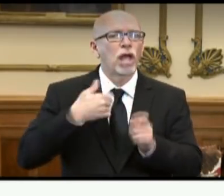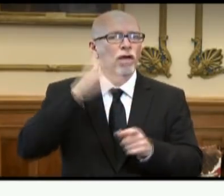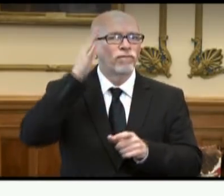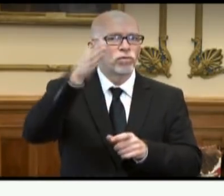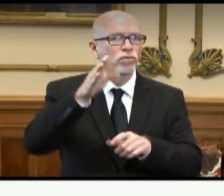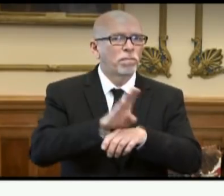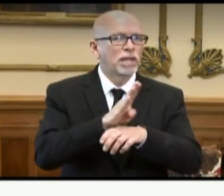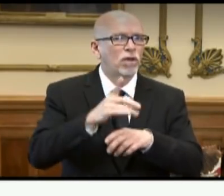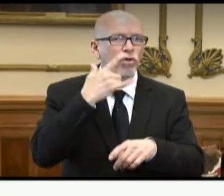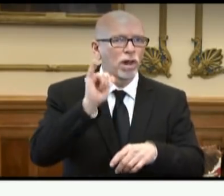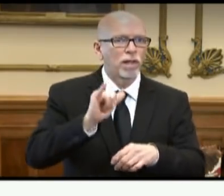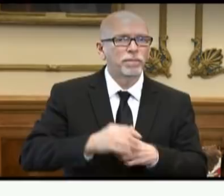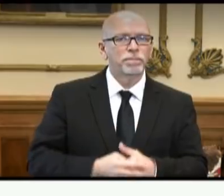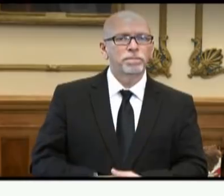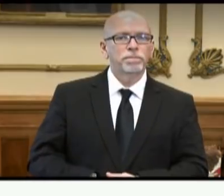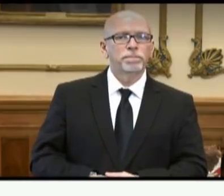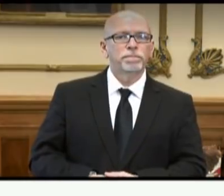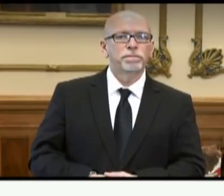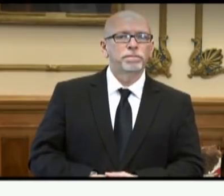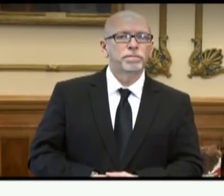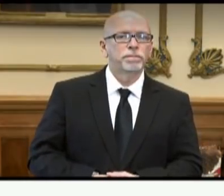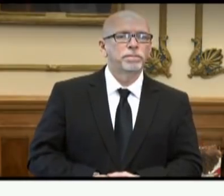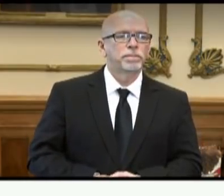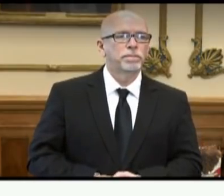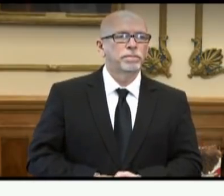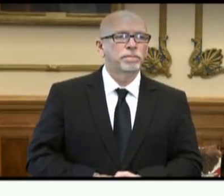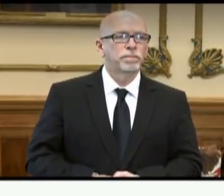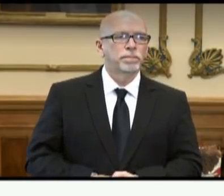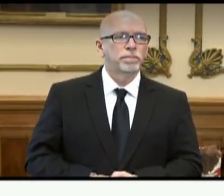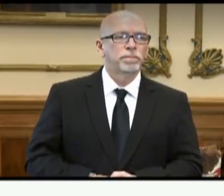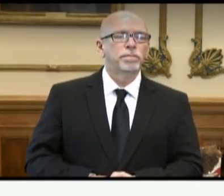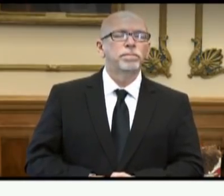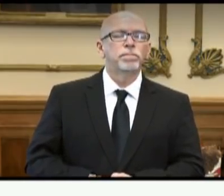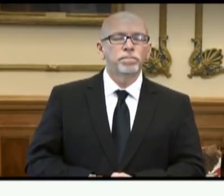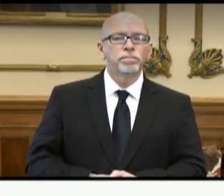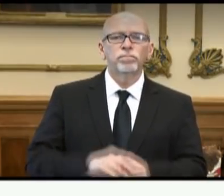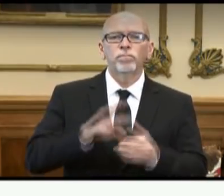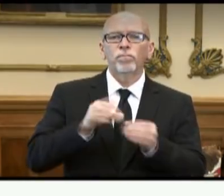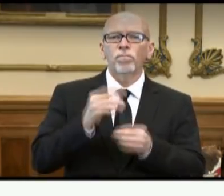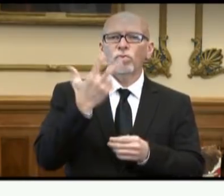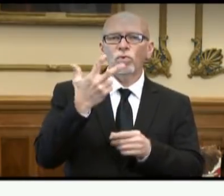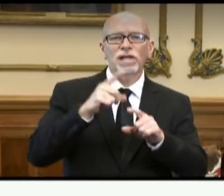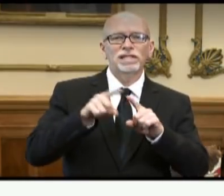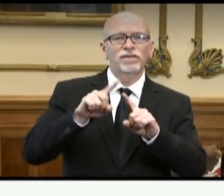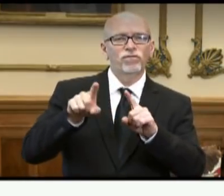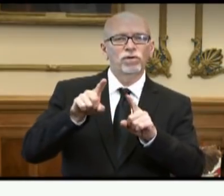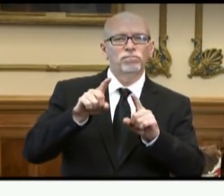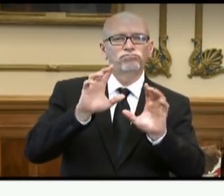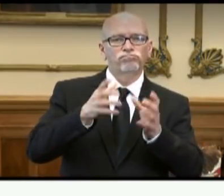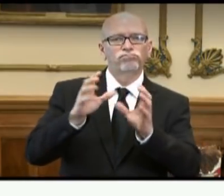THAT BEFORE I TURN IT OVER TO PROFESSOR SHELLENGER TO USE WHAT